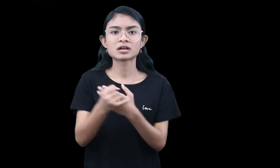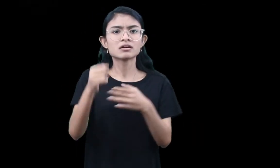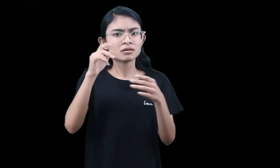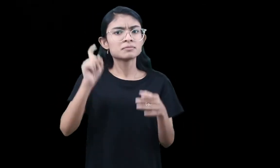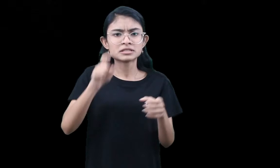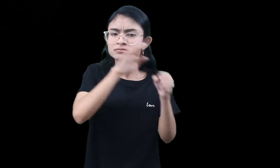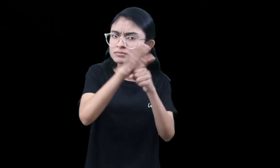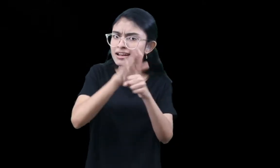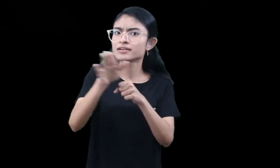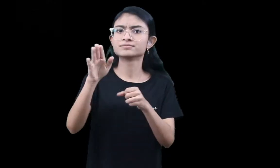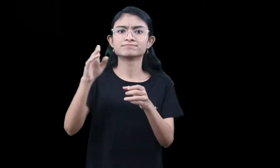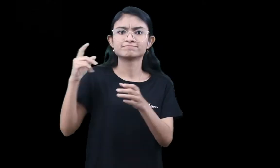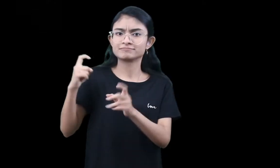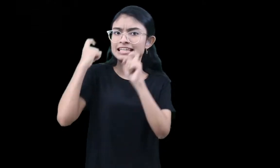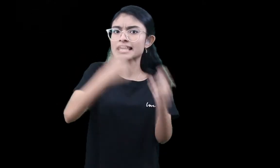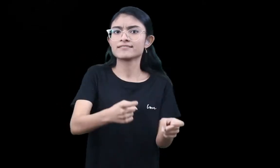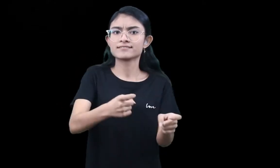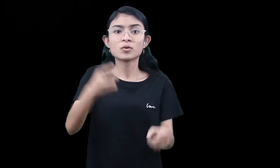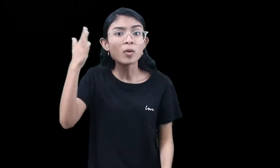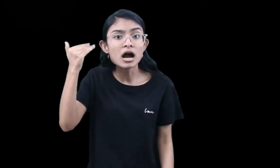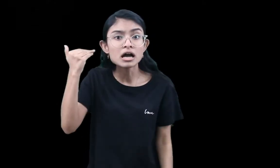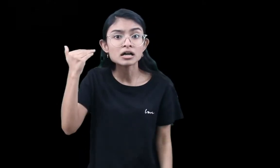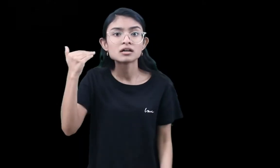Governments need to properly fund sign language programs.